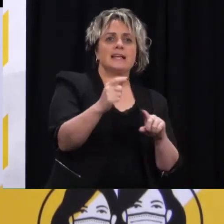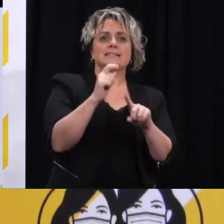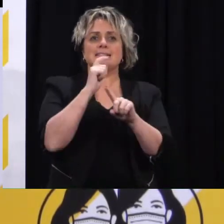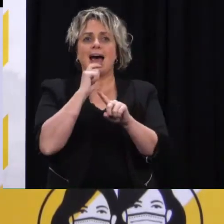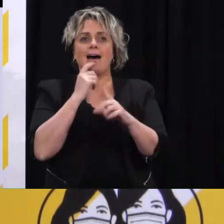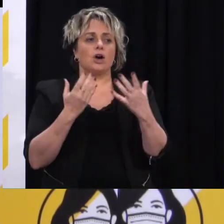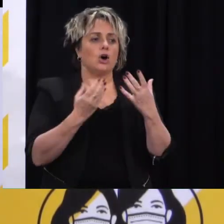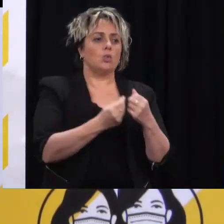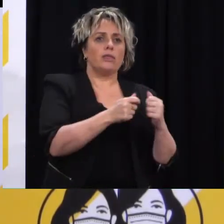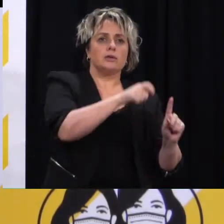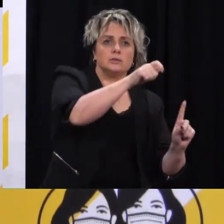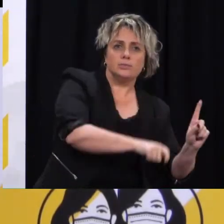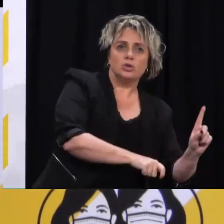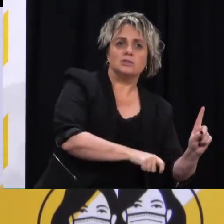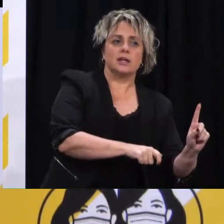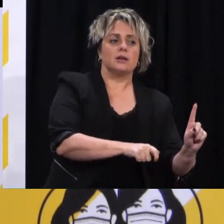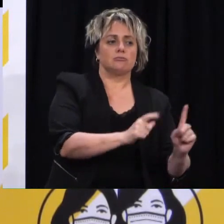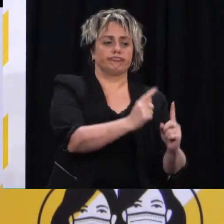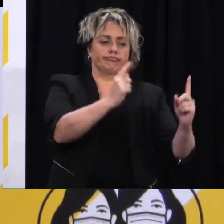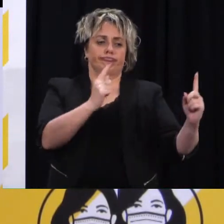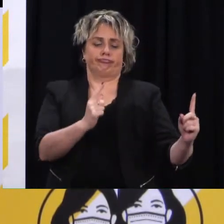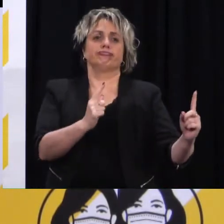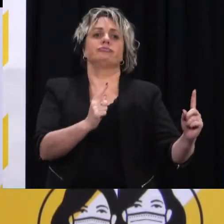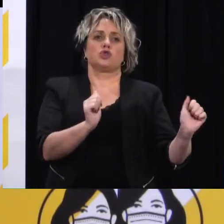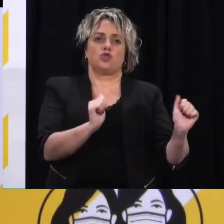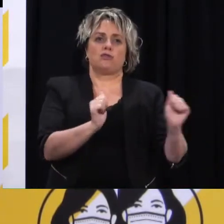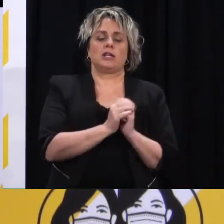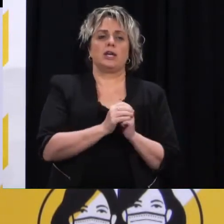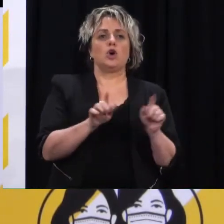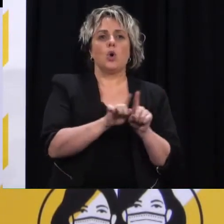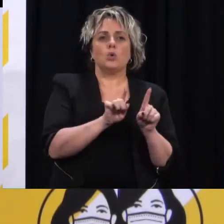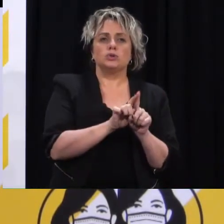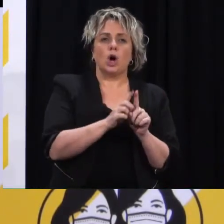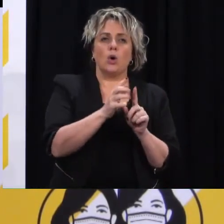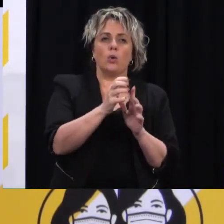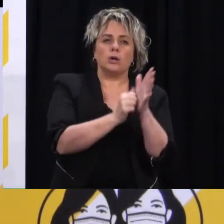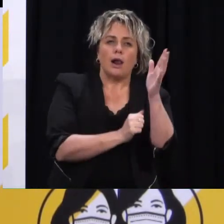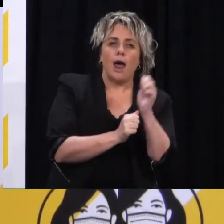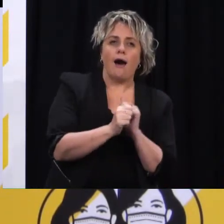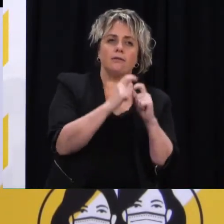level 4 they already have very strict protocols around minimal